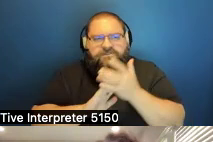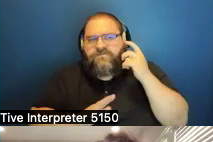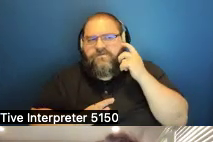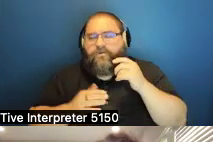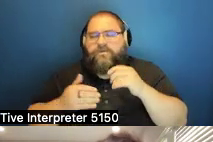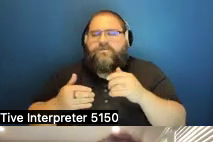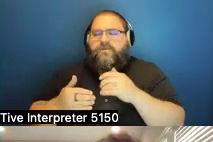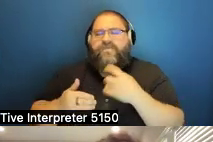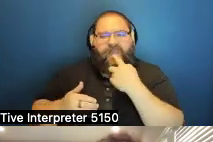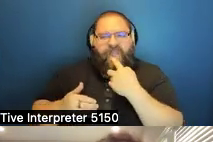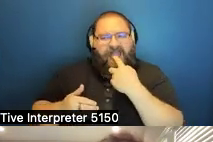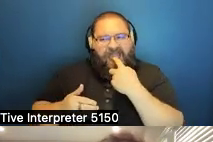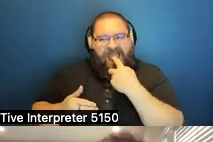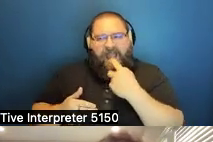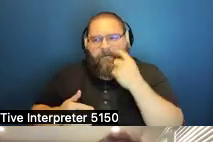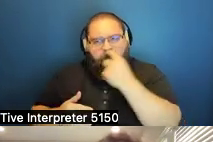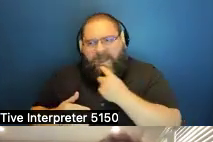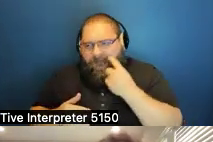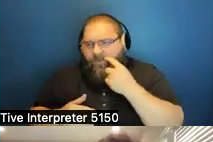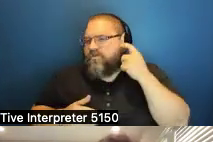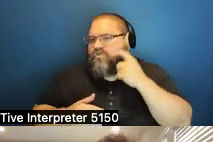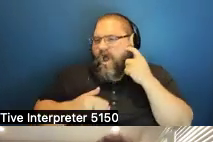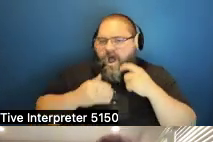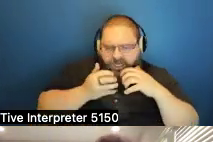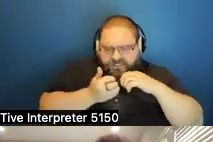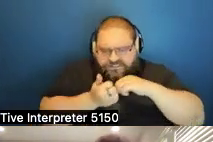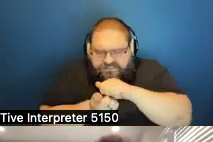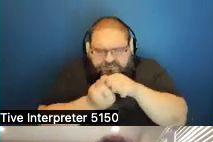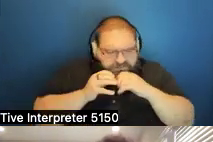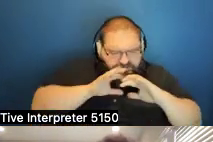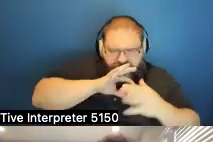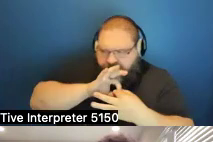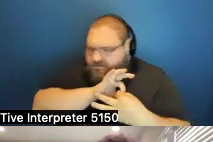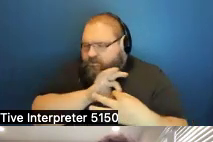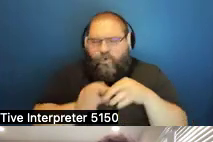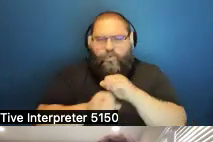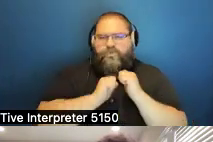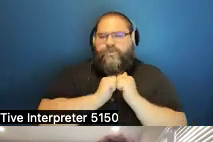airway always together. 19:34:37